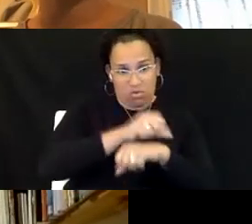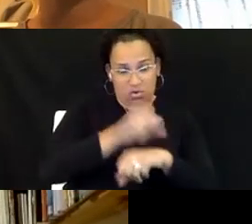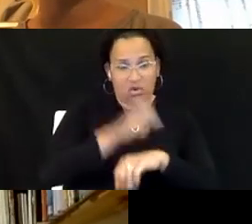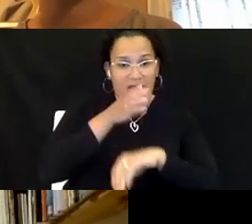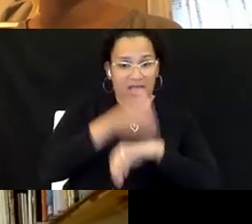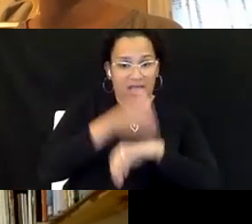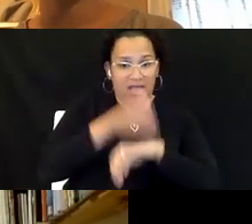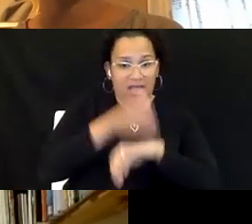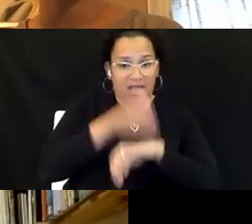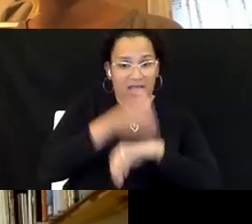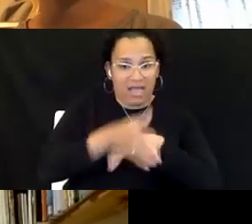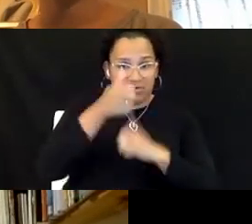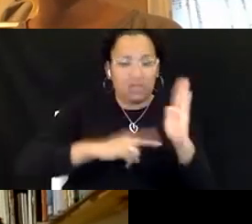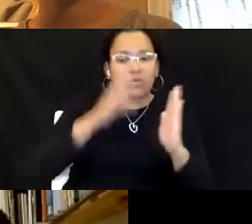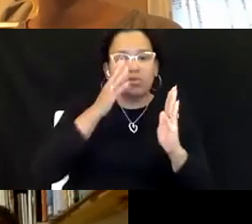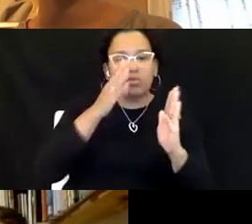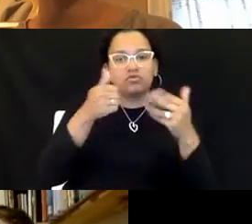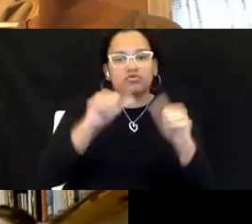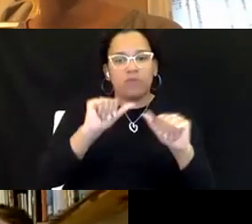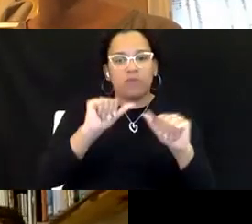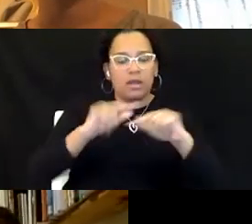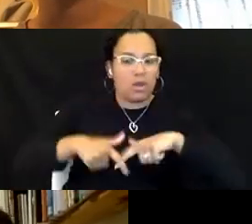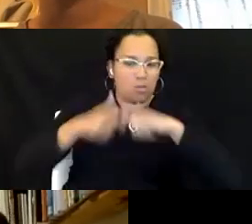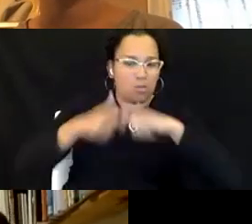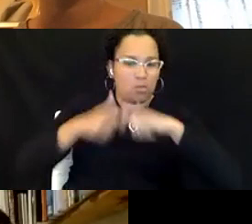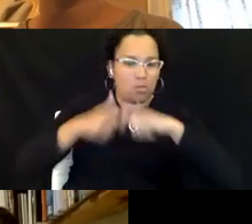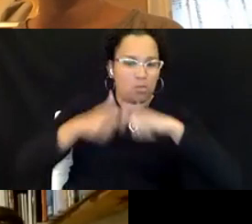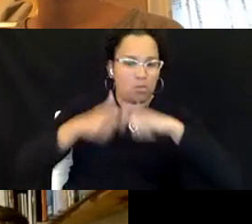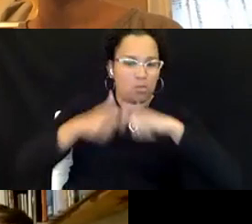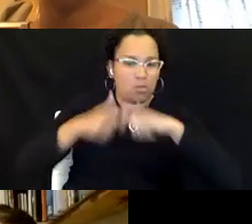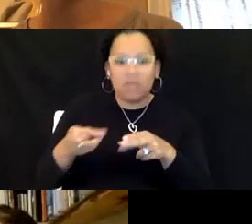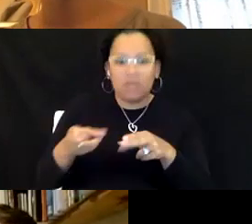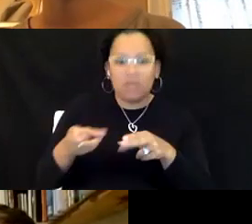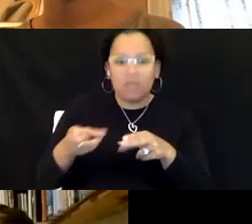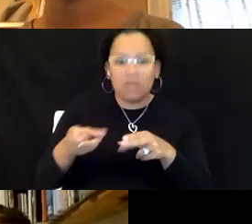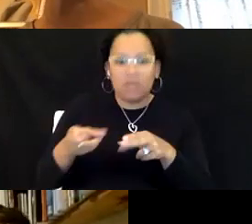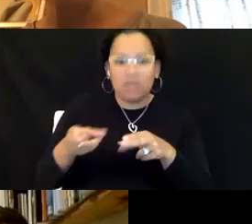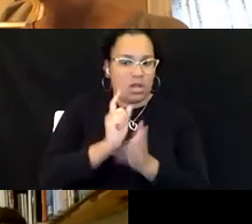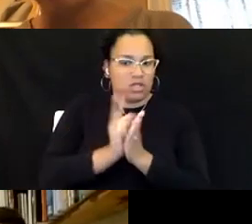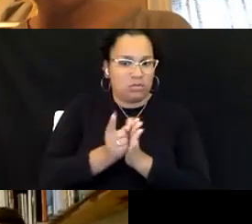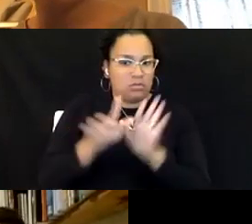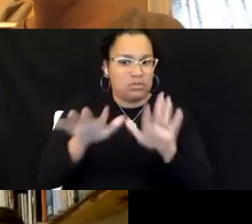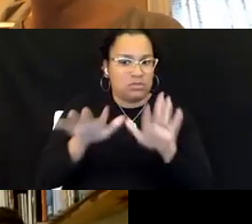Tonya Suther: will try and give a brief pause just give the work at the chance to settle with all of us before we move on to the text.